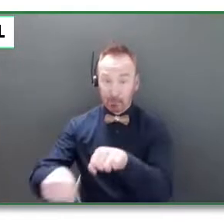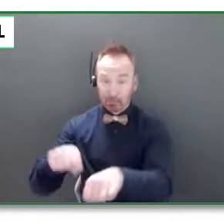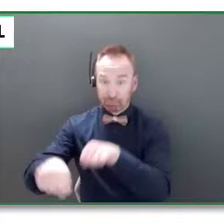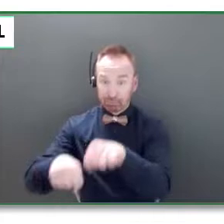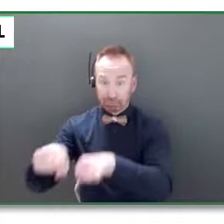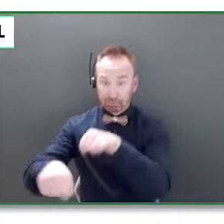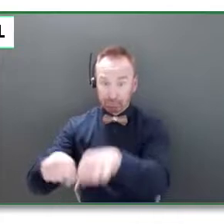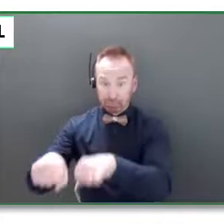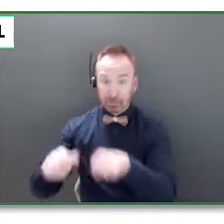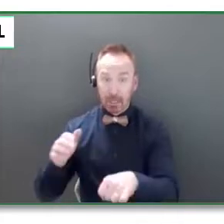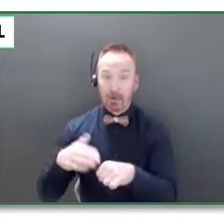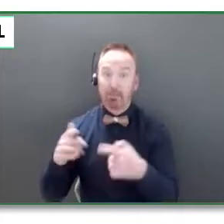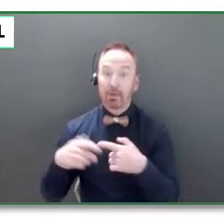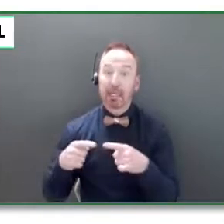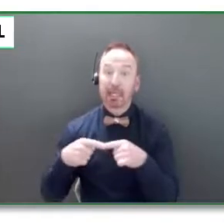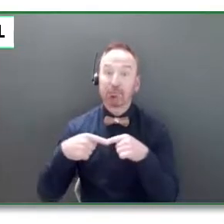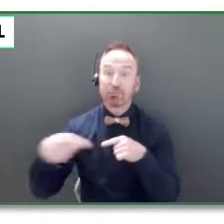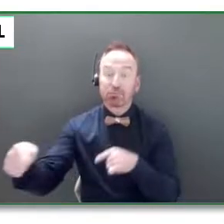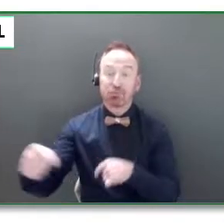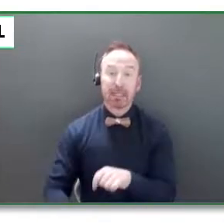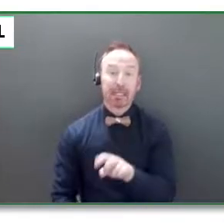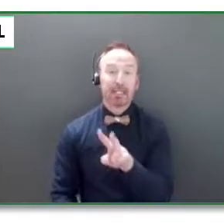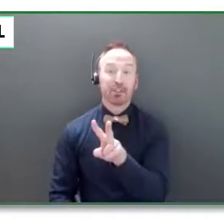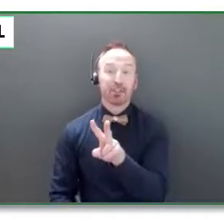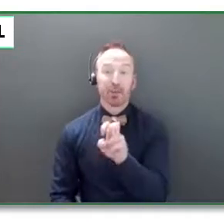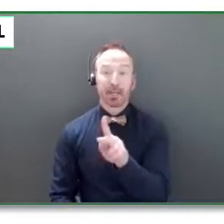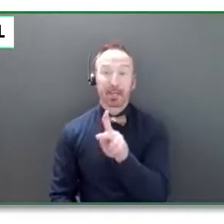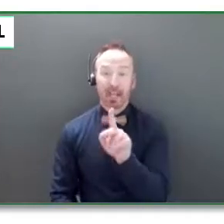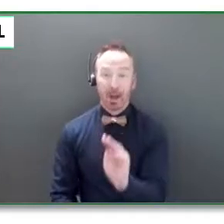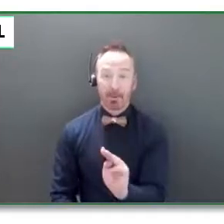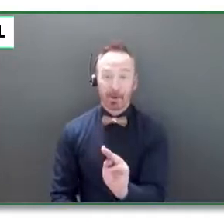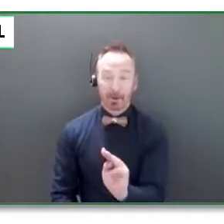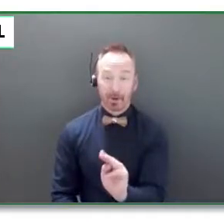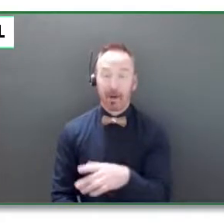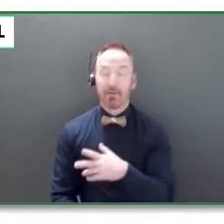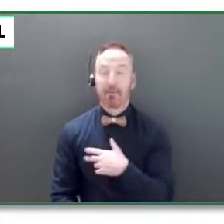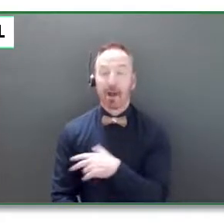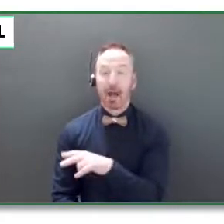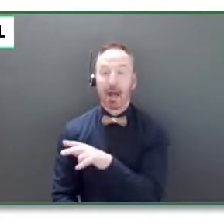kilometer trek from Revelstoke to Nelson. This trail is offering the challenge of